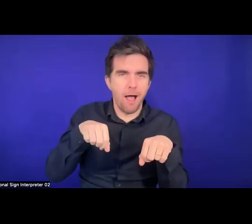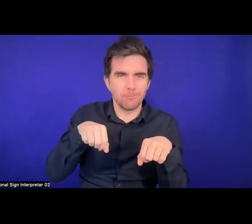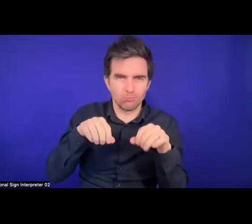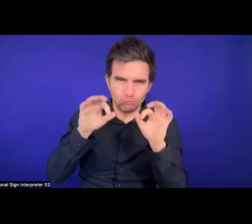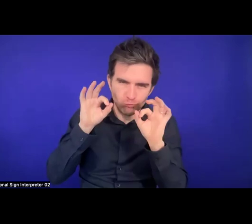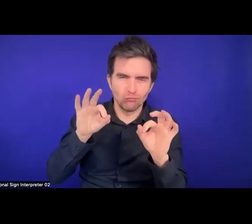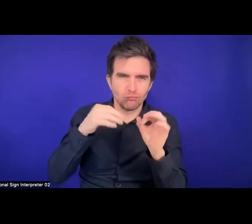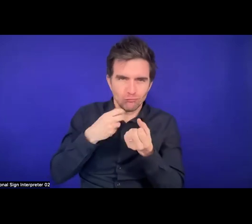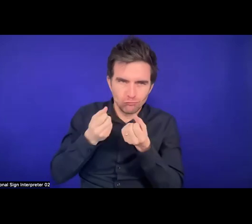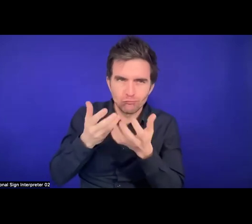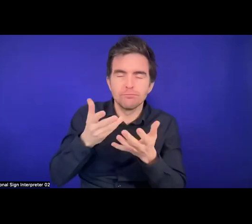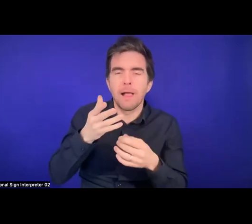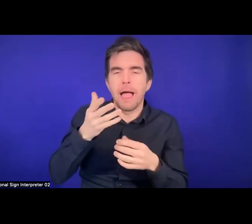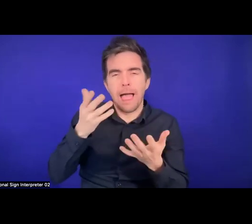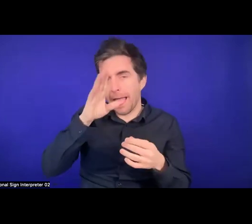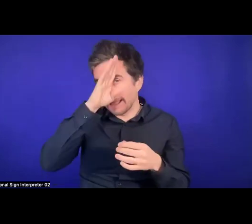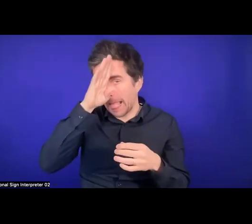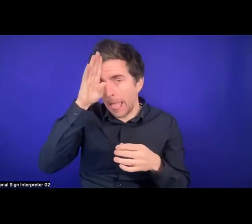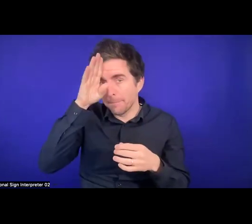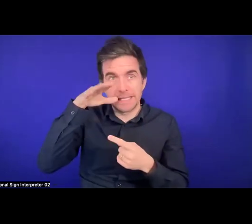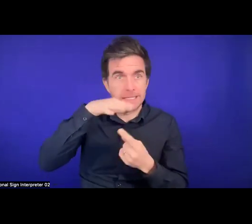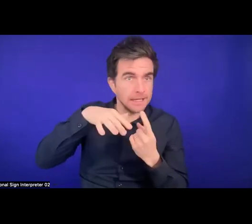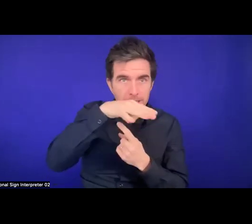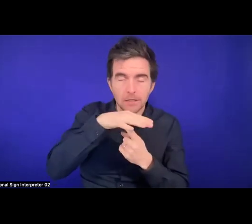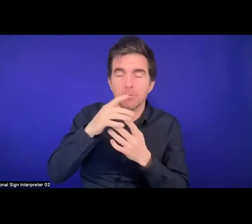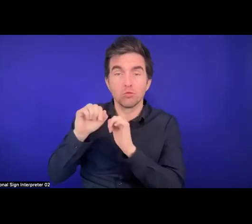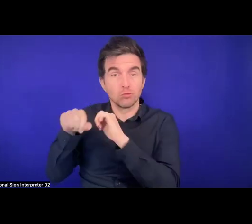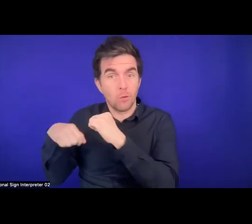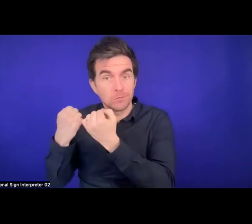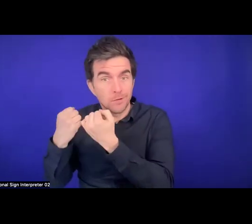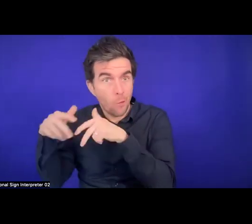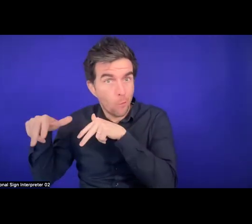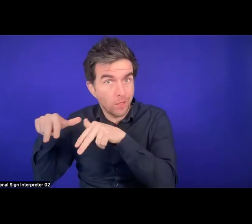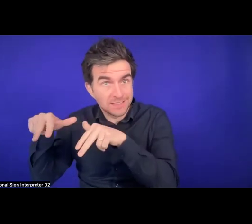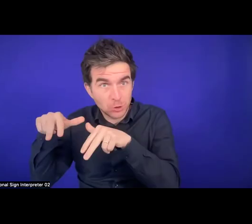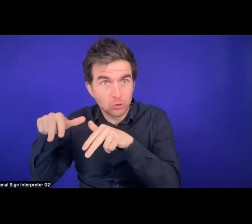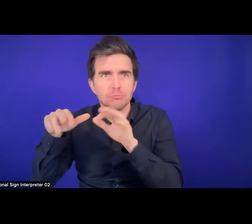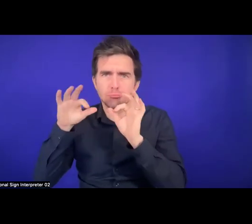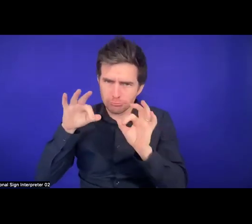disabled people and their allies to co design inclusive and effective solutions.